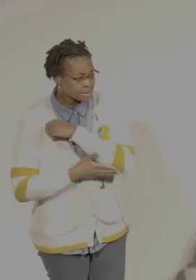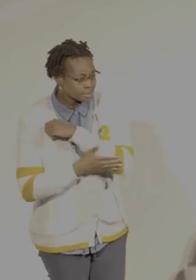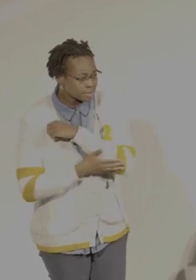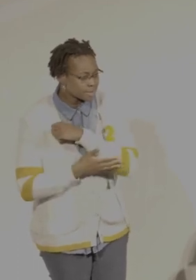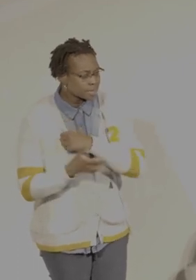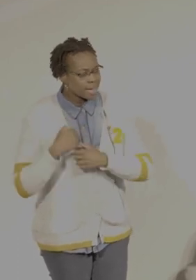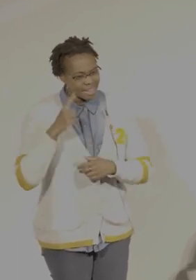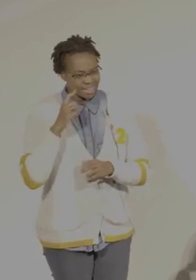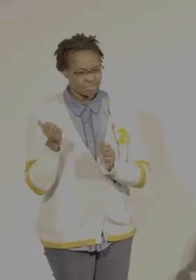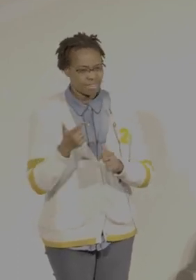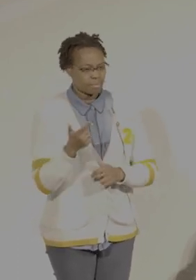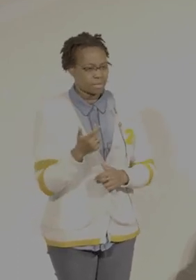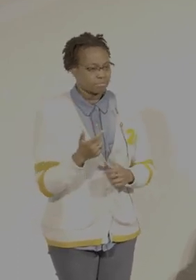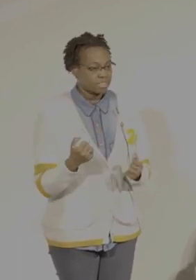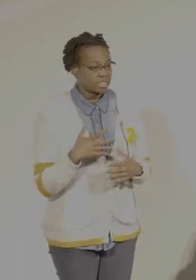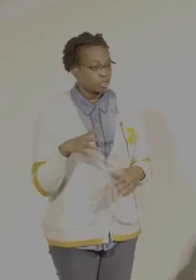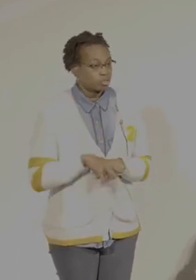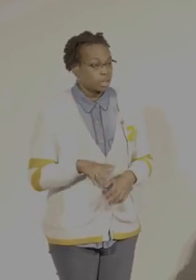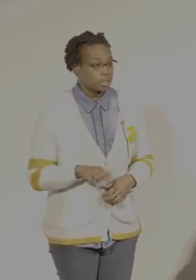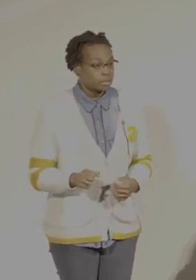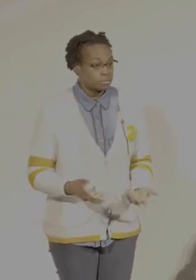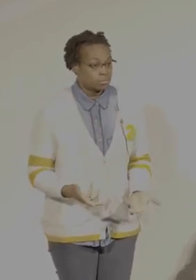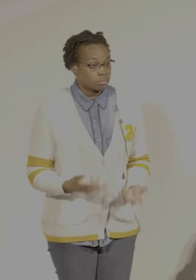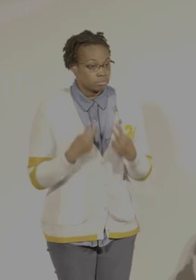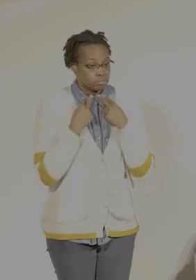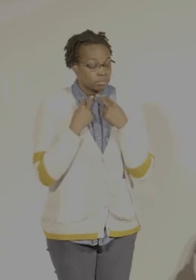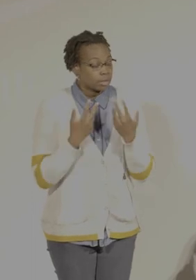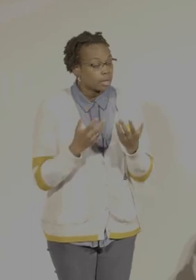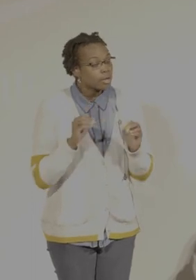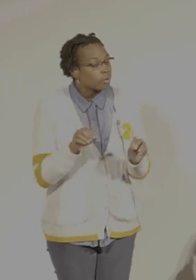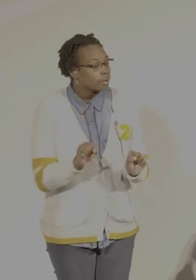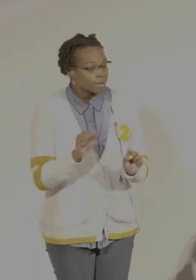And I think everyone else is just scared shitless. And there is no capacity for dissent.